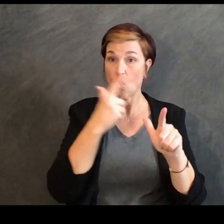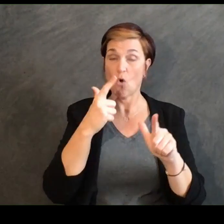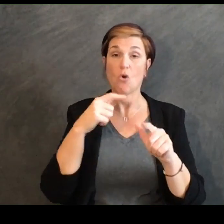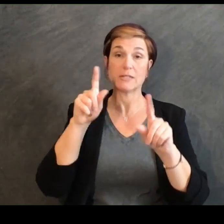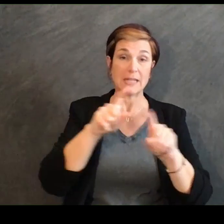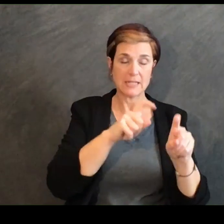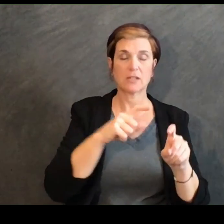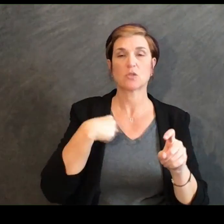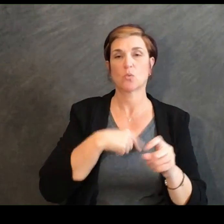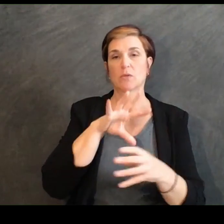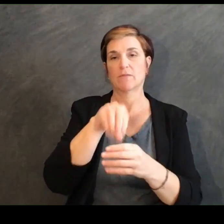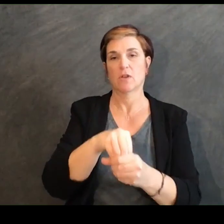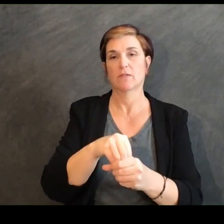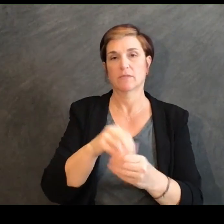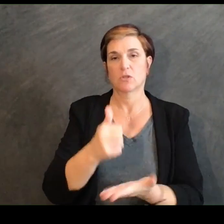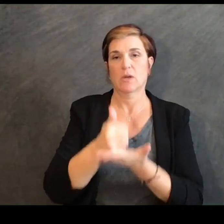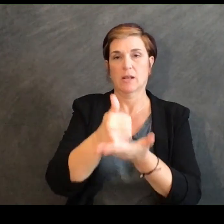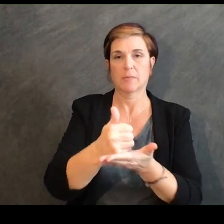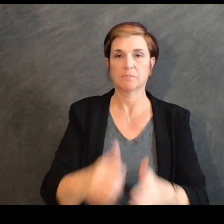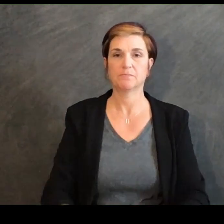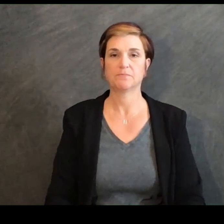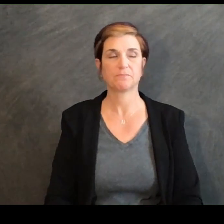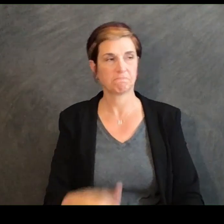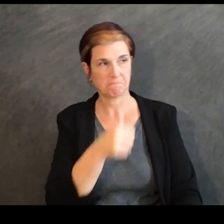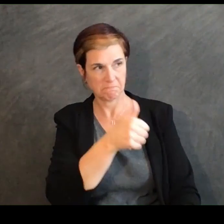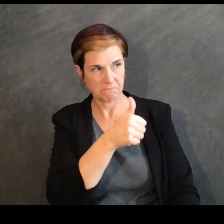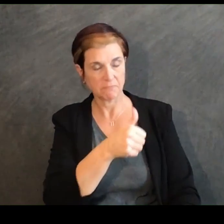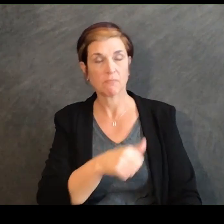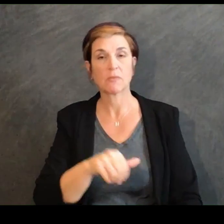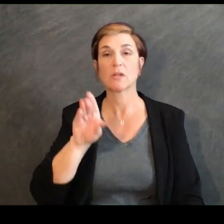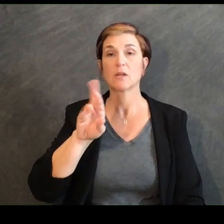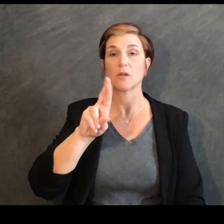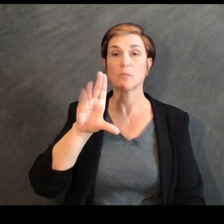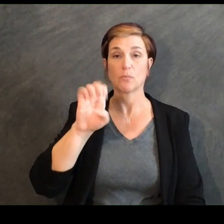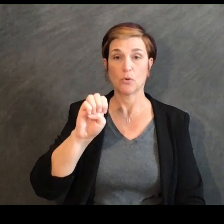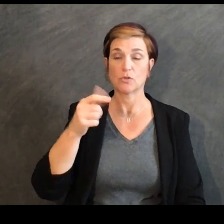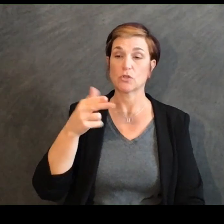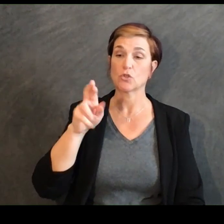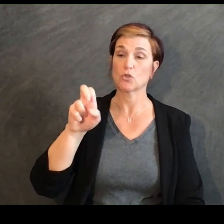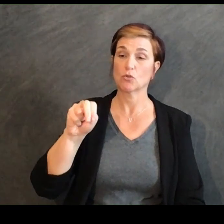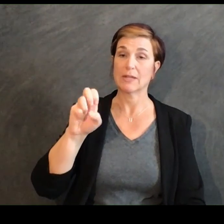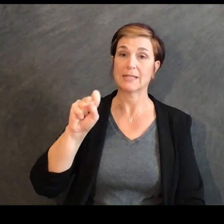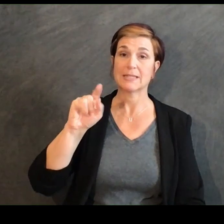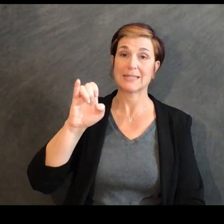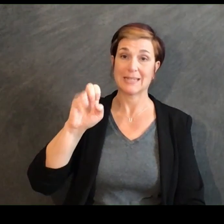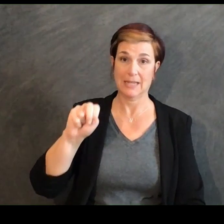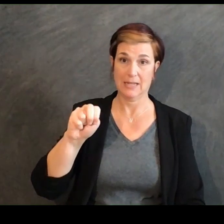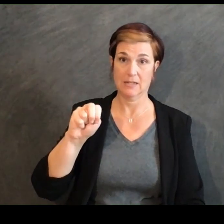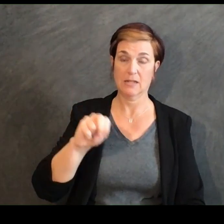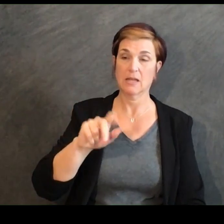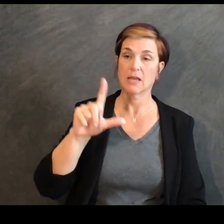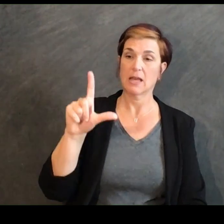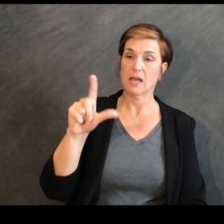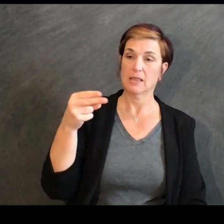and Bruce Greenstein LHC Group tremendously talented people thank you